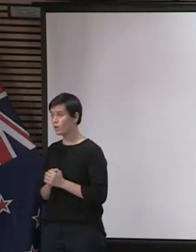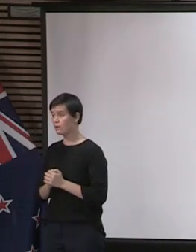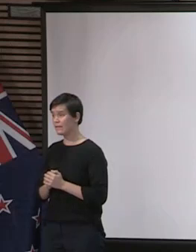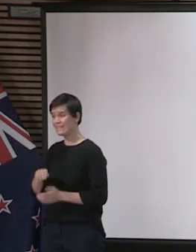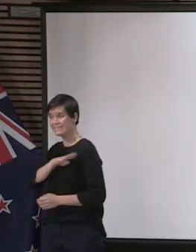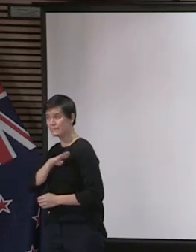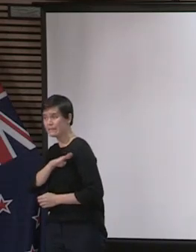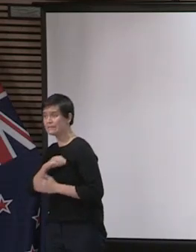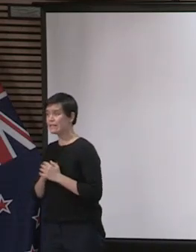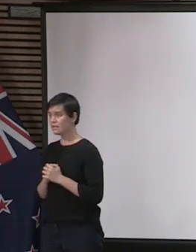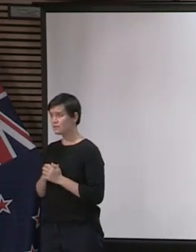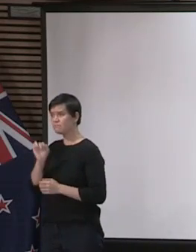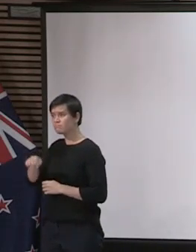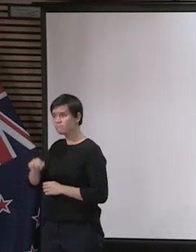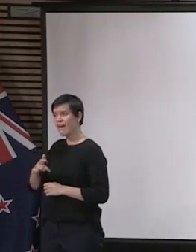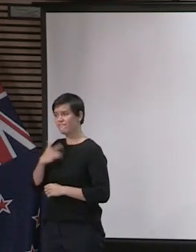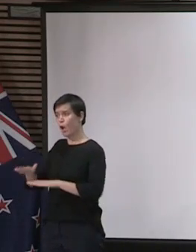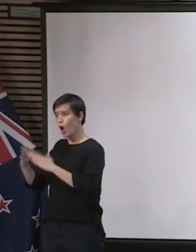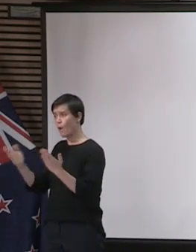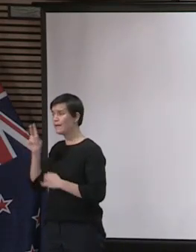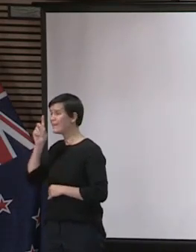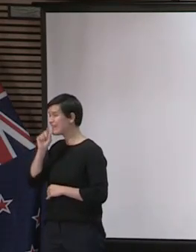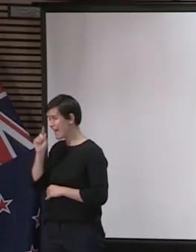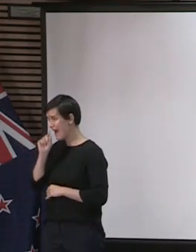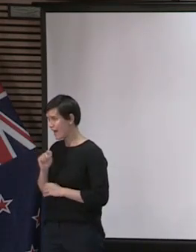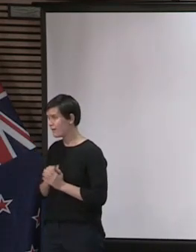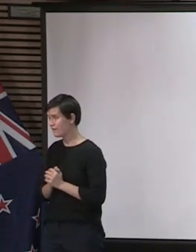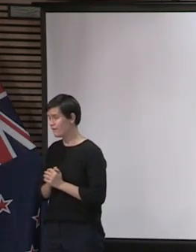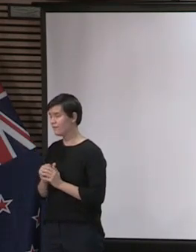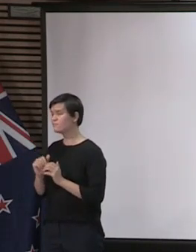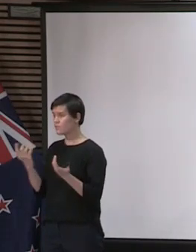especially with that primary and middle schools with that notice so they can propose ahead.